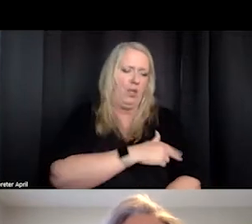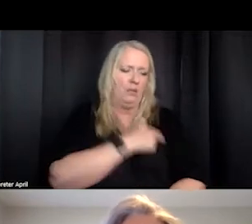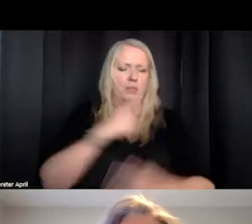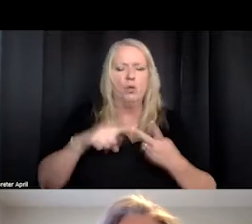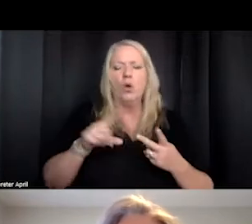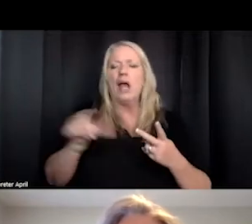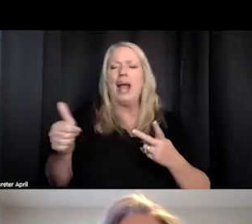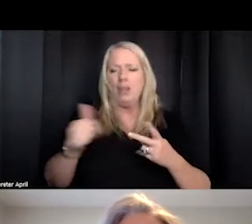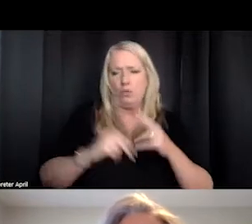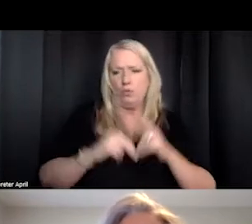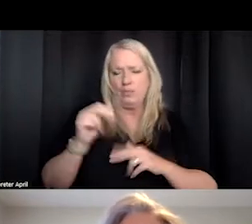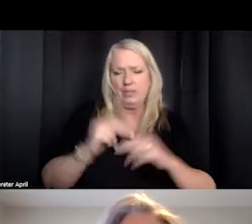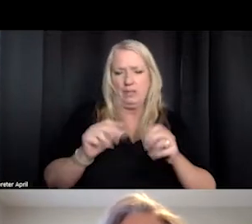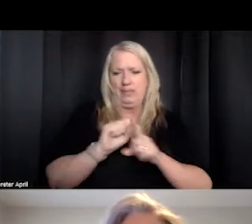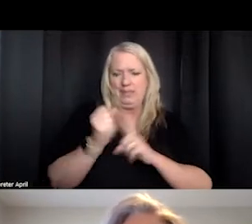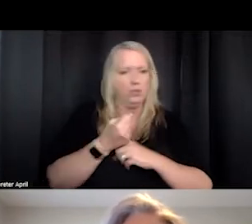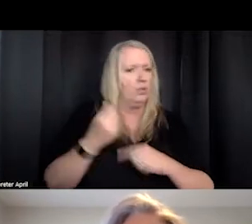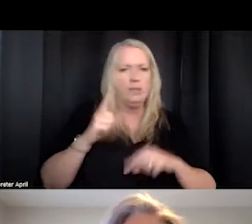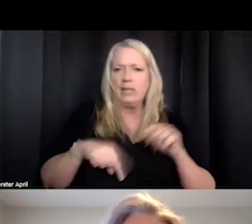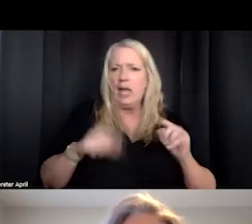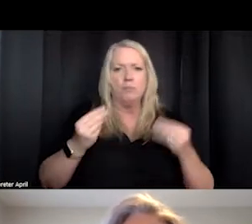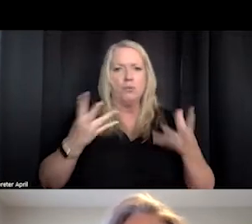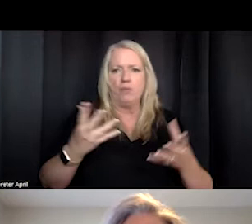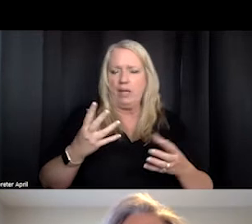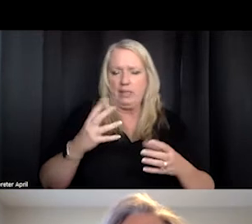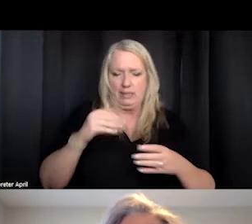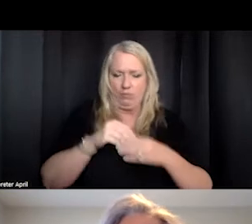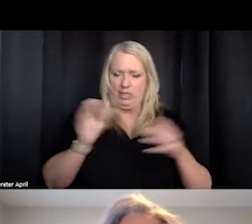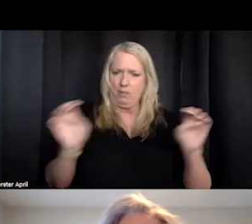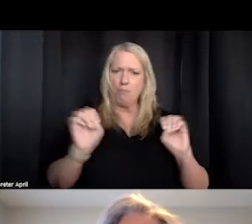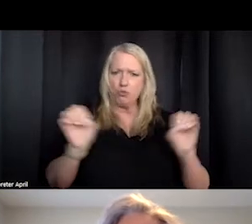THIS IS VERY IMPORTANT. IT CAN NOT BE PROVIDED IN AN EMERGENCY ROOM, EMERGENCY ROOM IS,